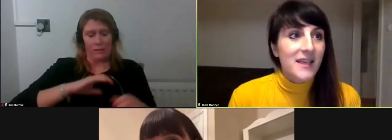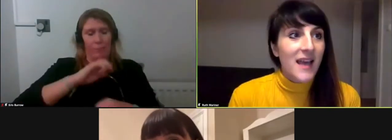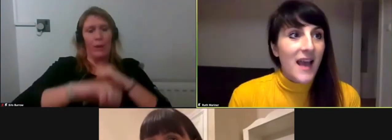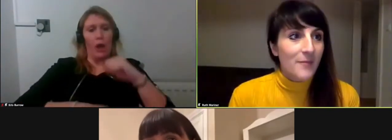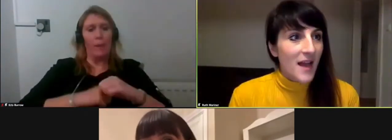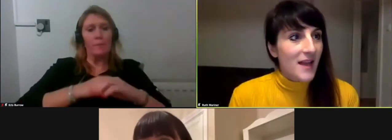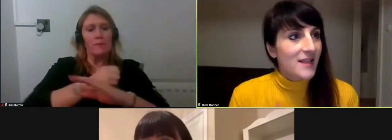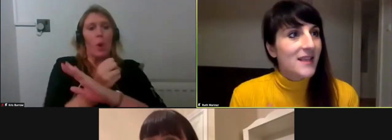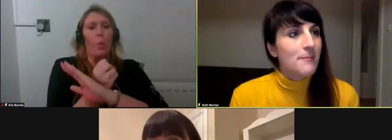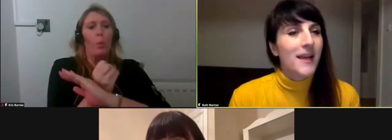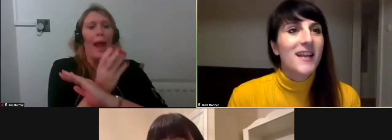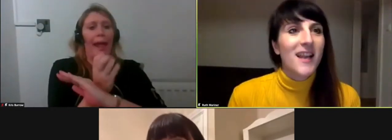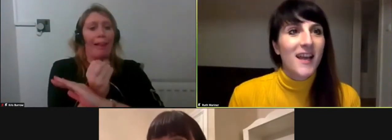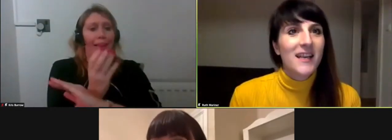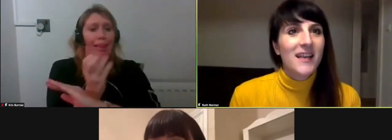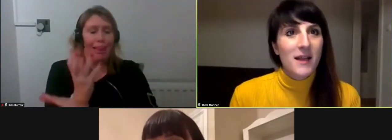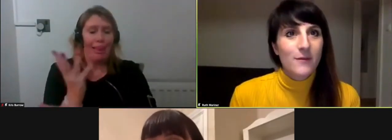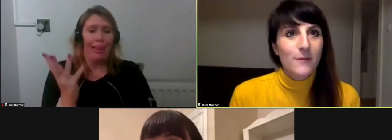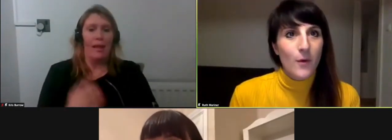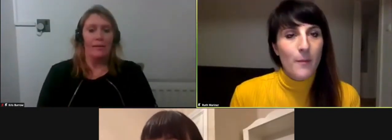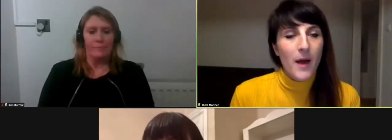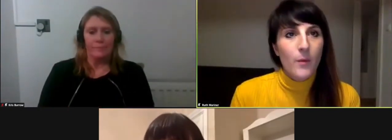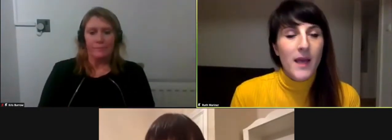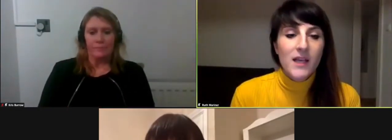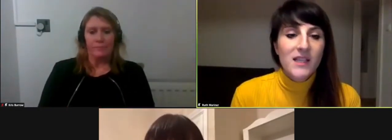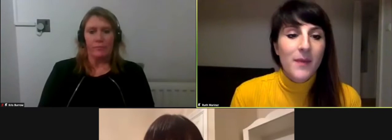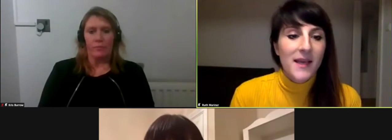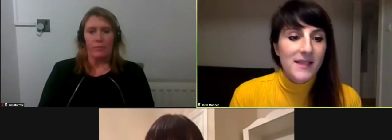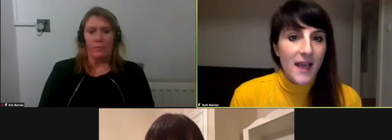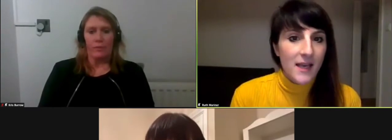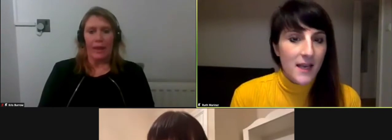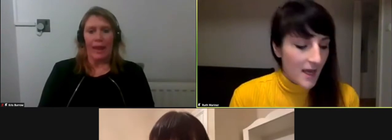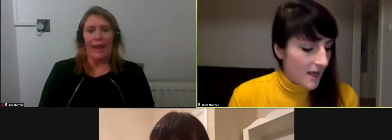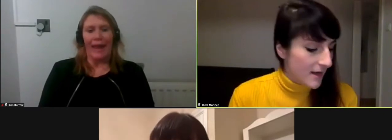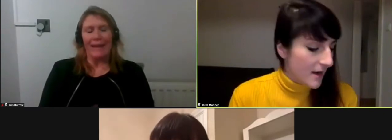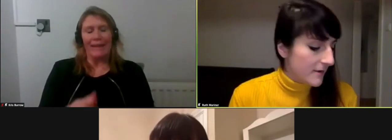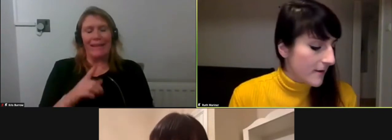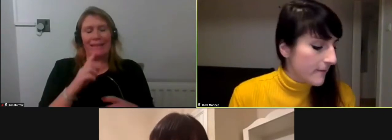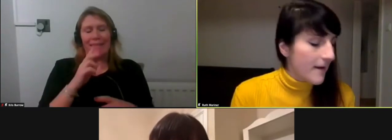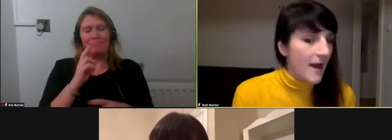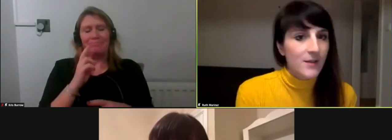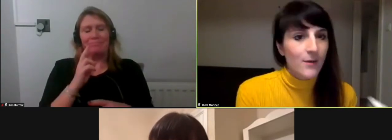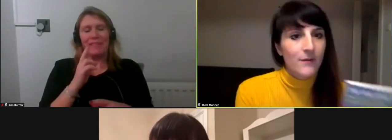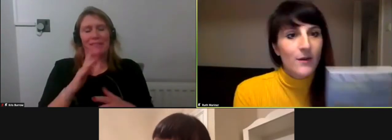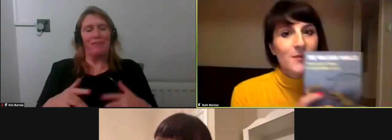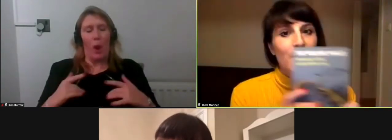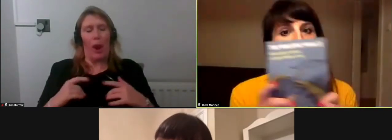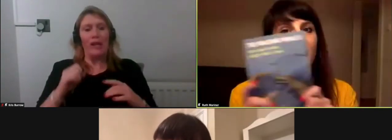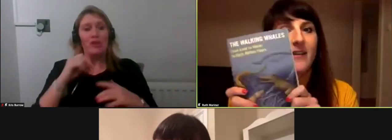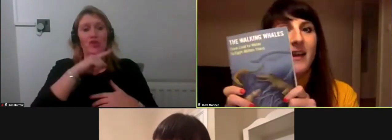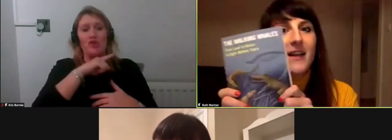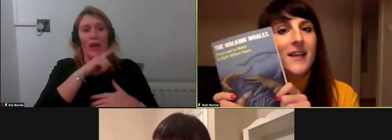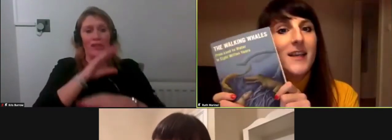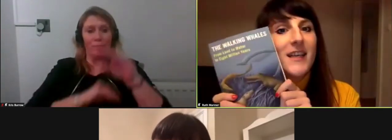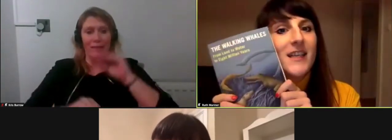yeah, that does seem like an unlikely metaphor, but which he actually based it in kind of facts, so I've got this book